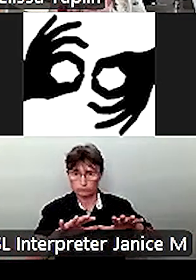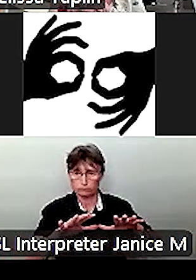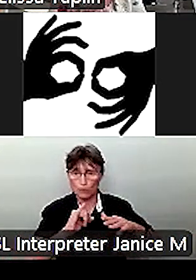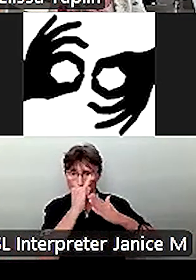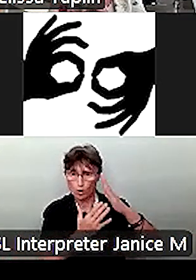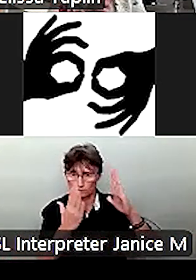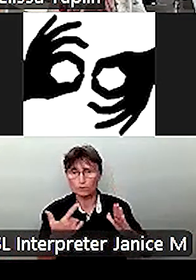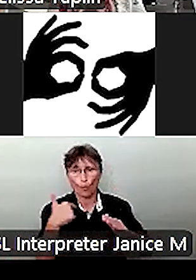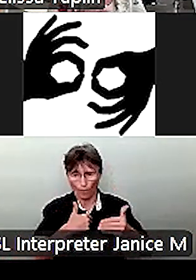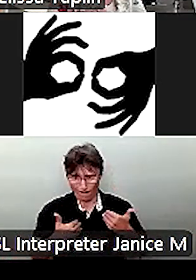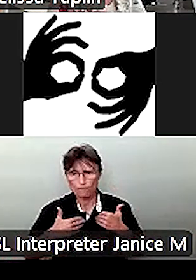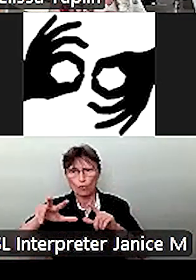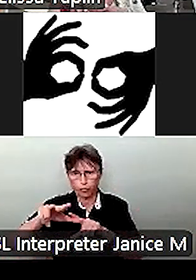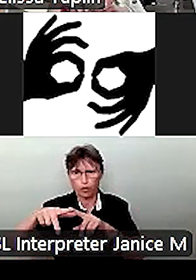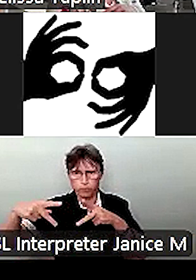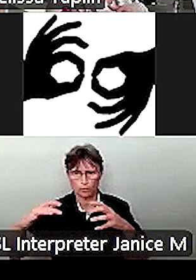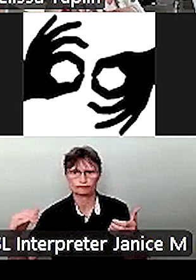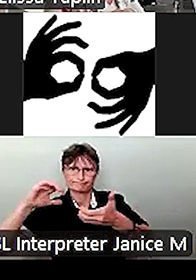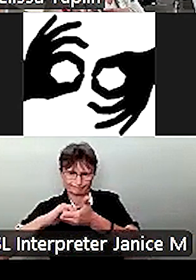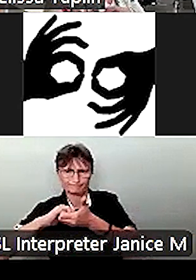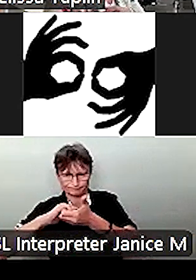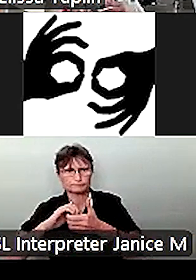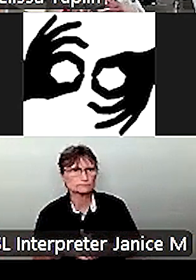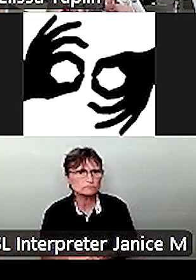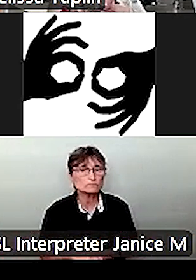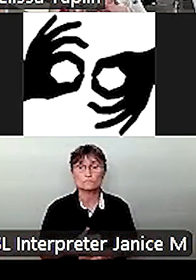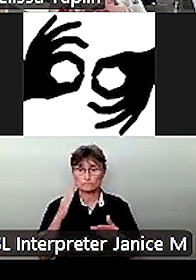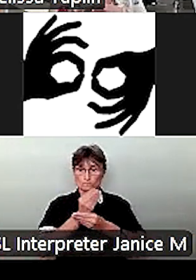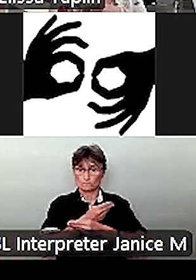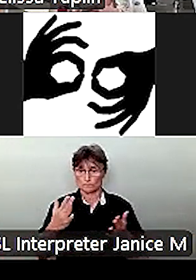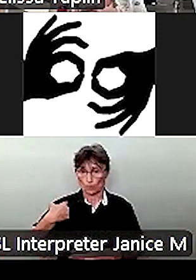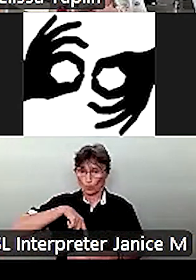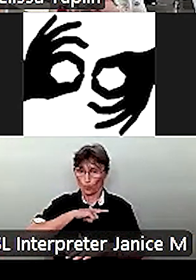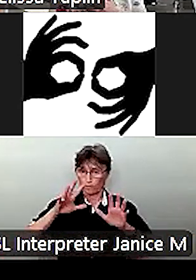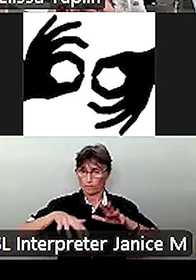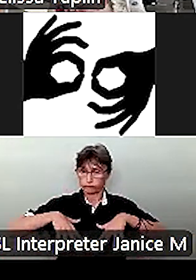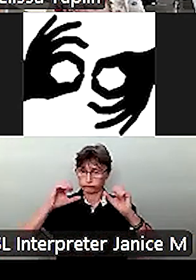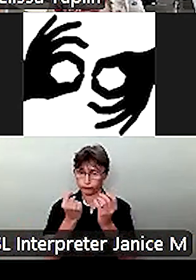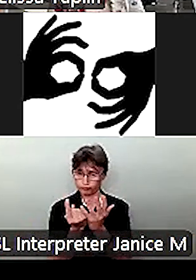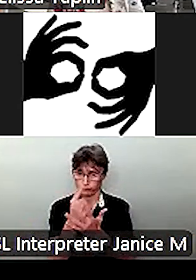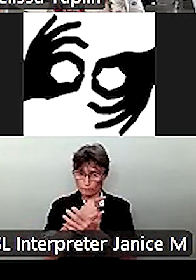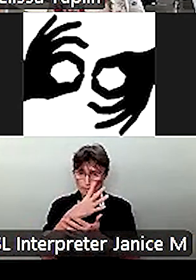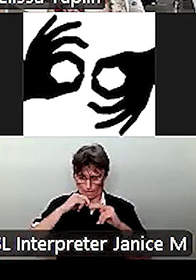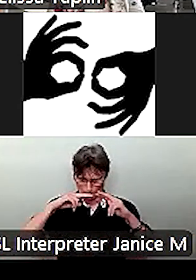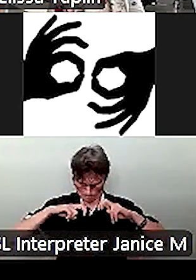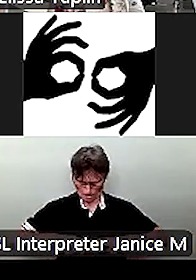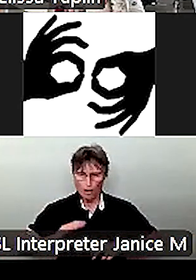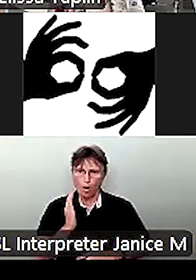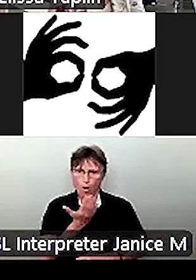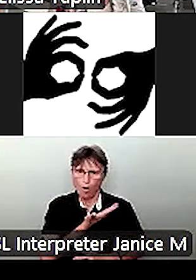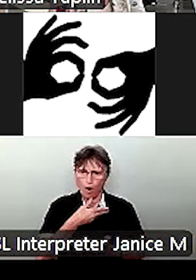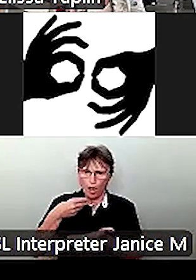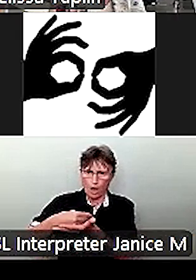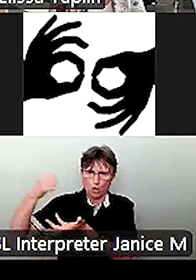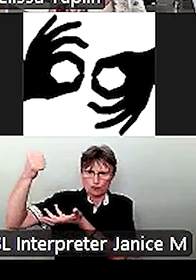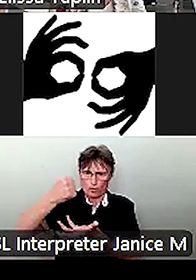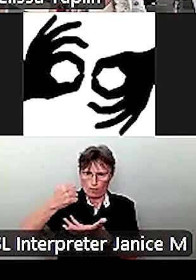So, we have been undergoing a review and analysis of our operating grant program for many years,